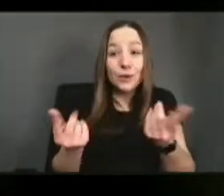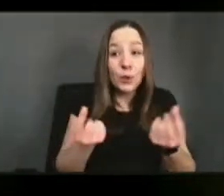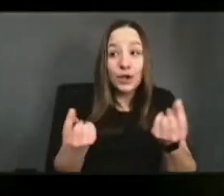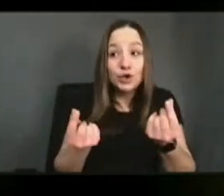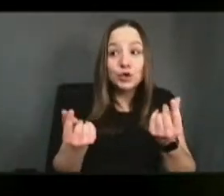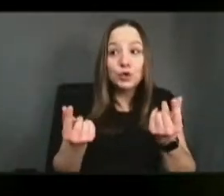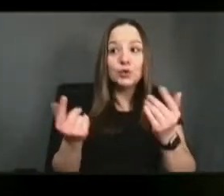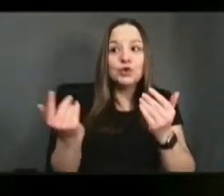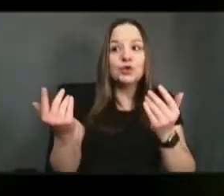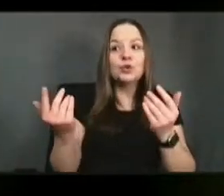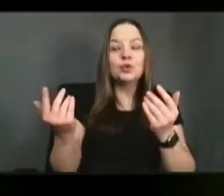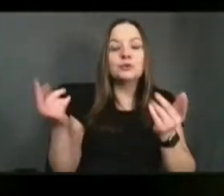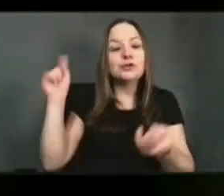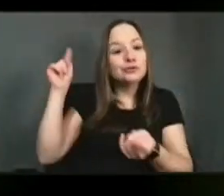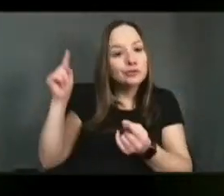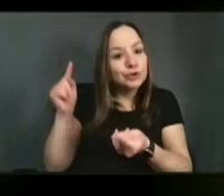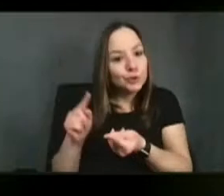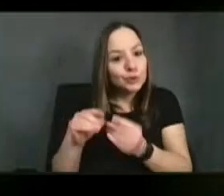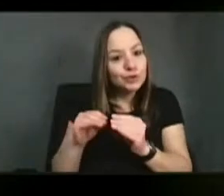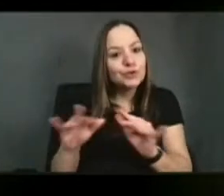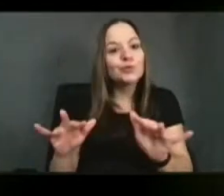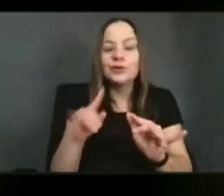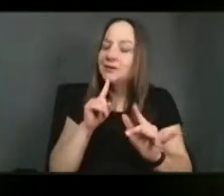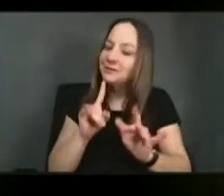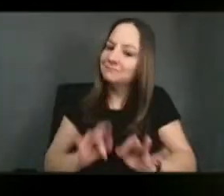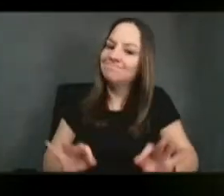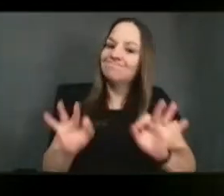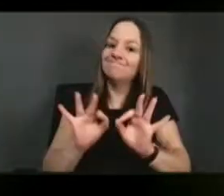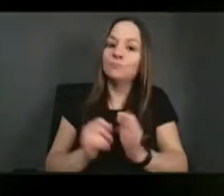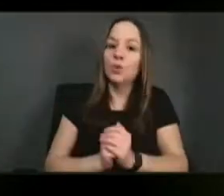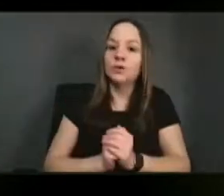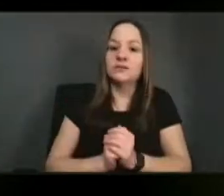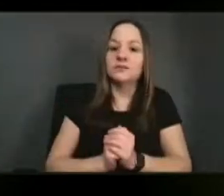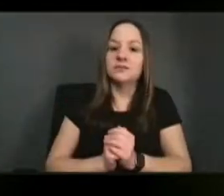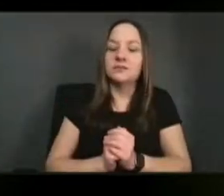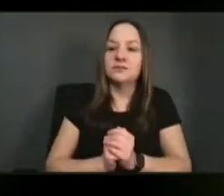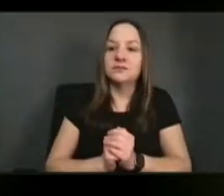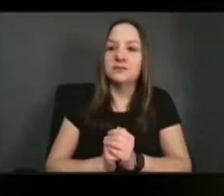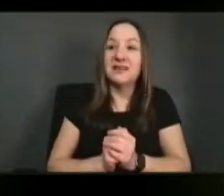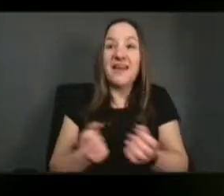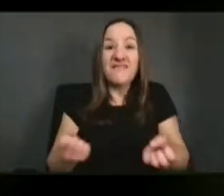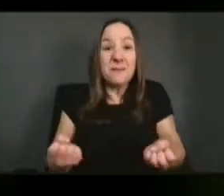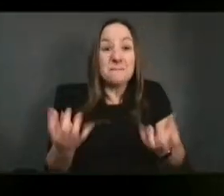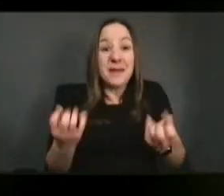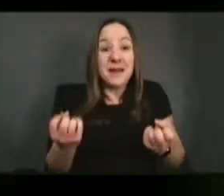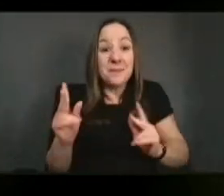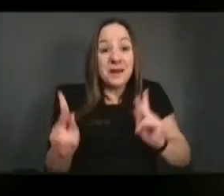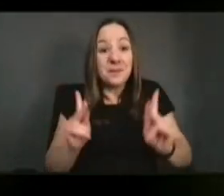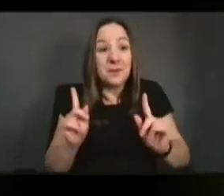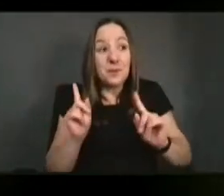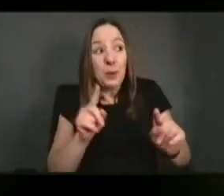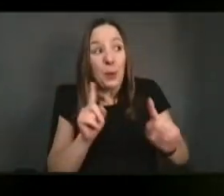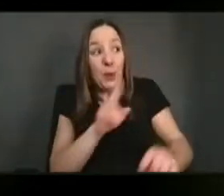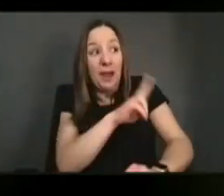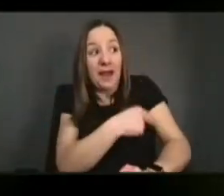do to slow the sprd. Is beneficial, getting hit by a big